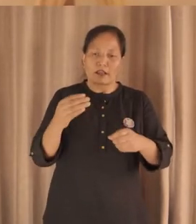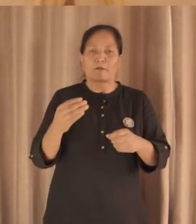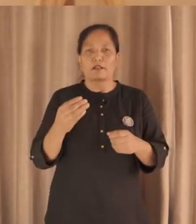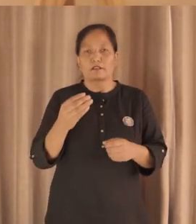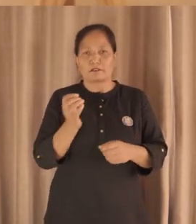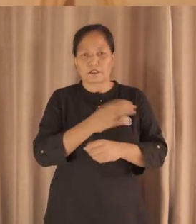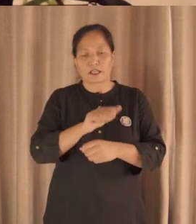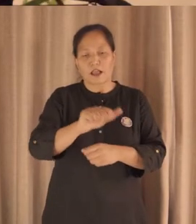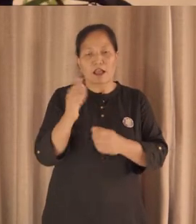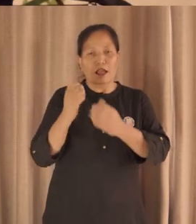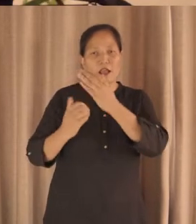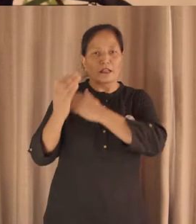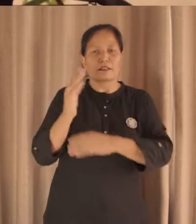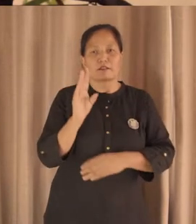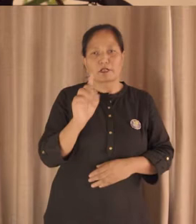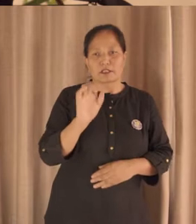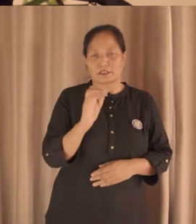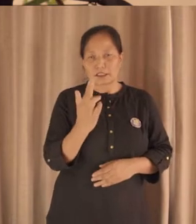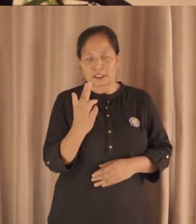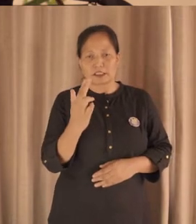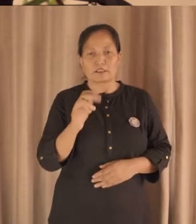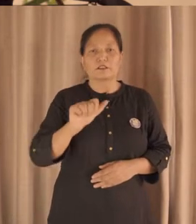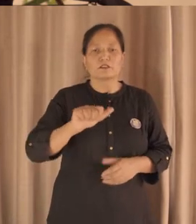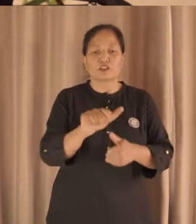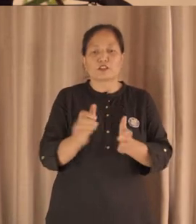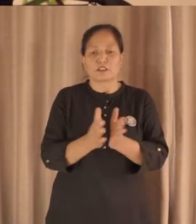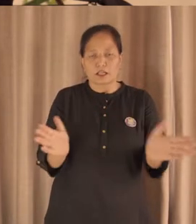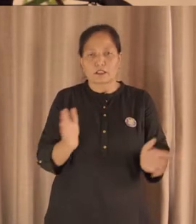then these characteristics confirm the multi-ethnicity, multi-religionism and multi-lingualism of